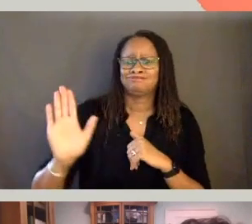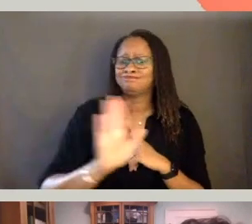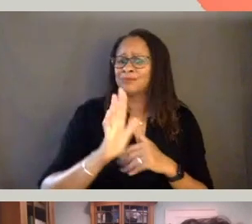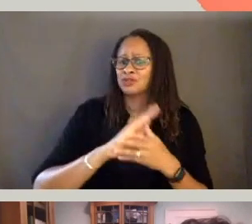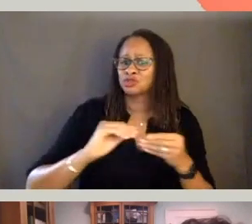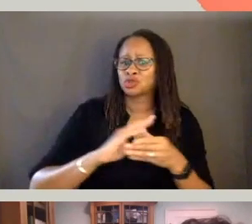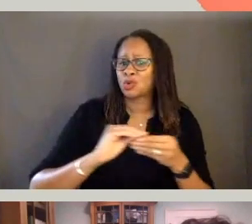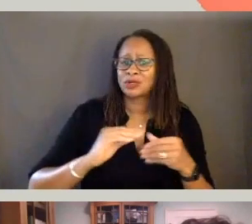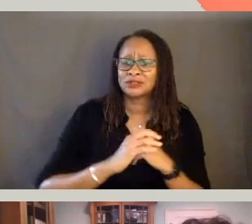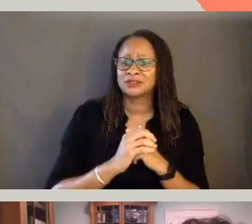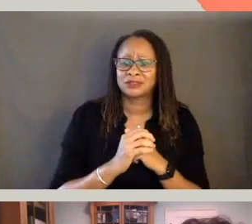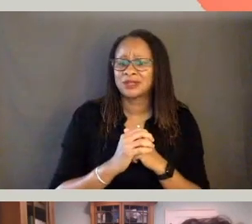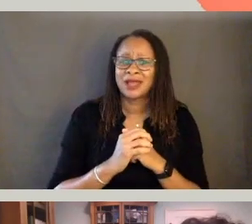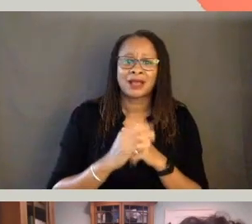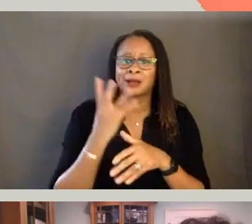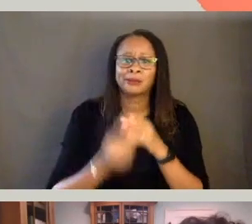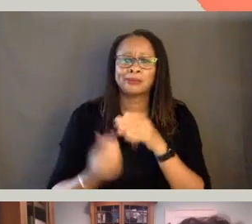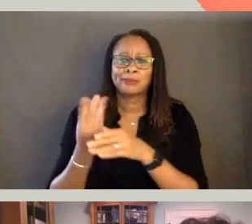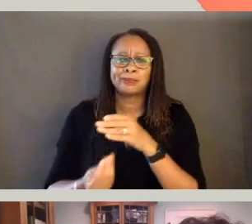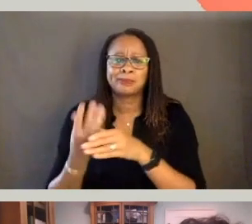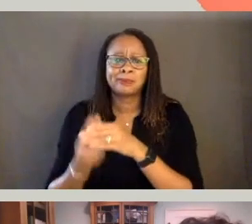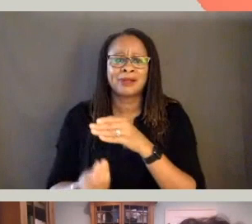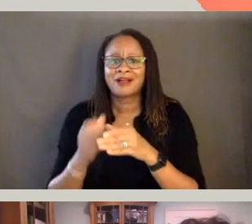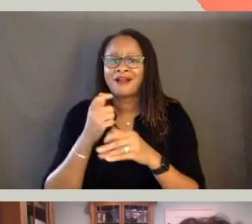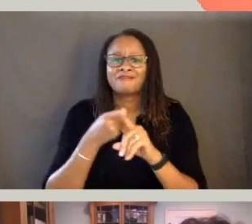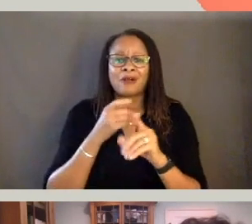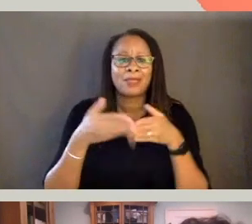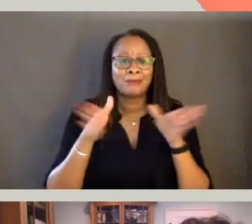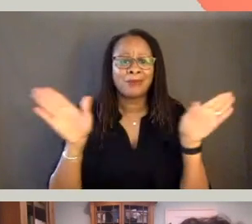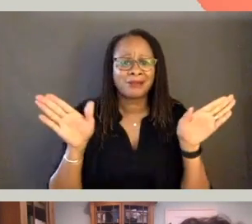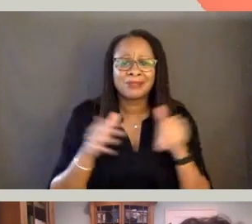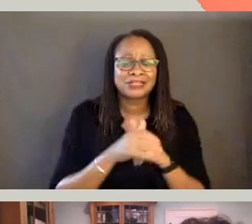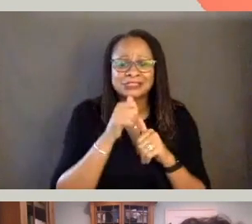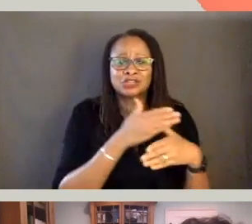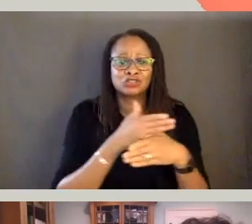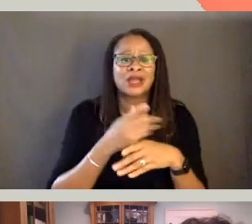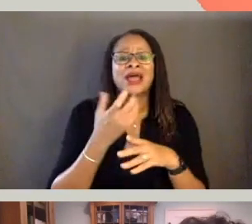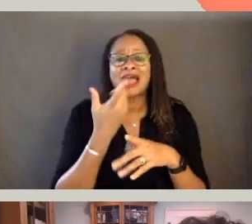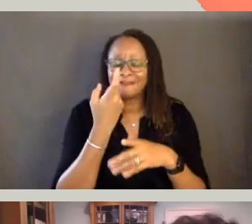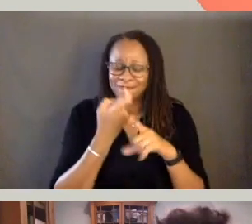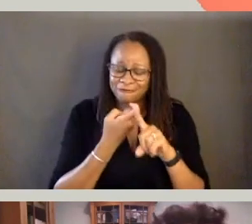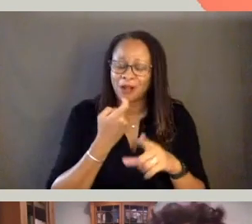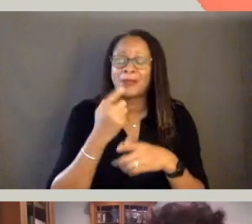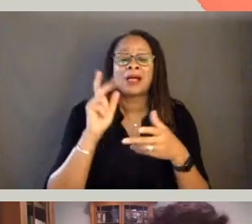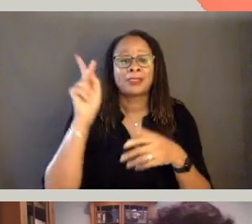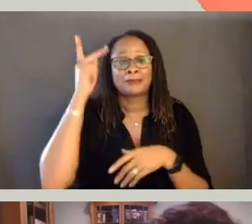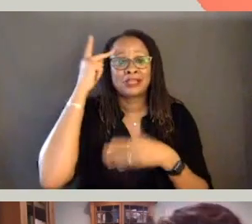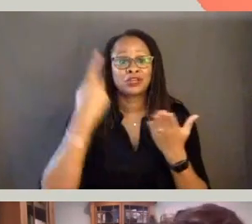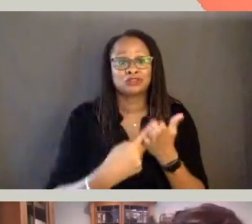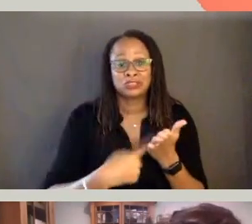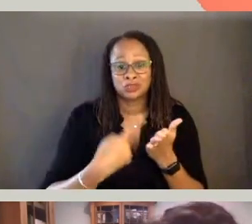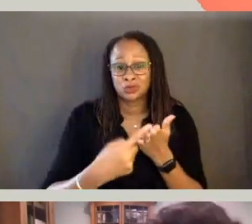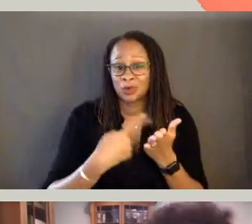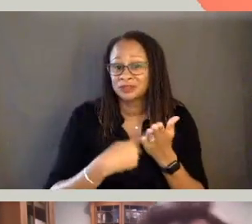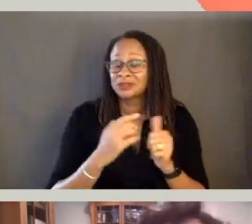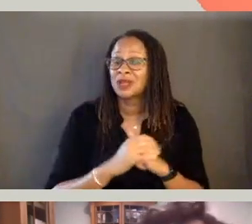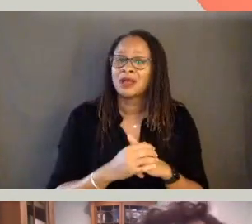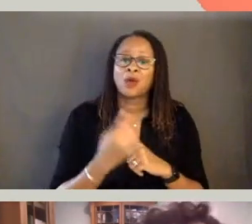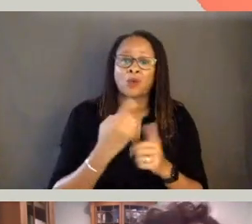who are woefully absent from the public eye. And also from like the political discourse, especially, when we're looking at elections,